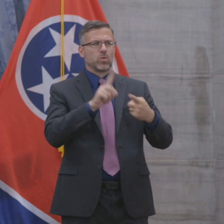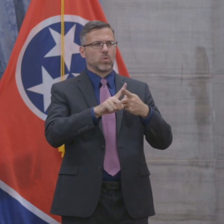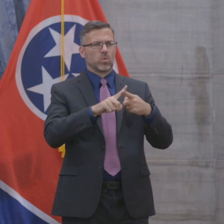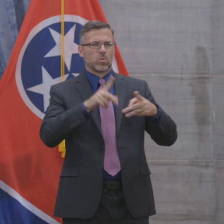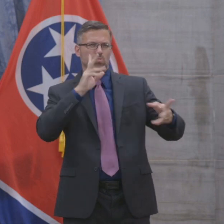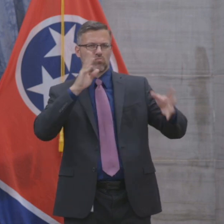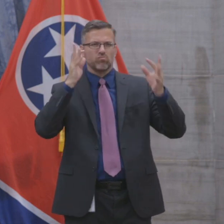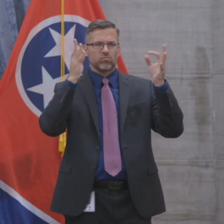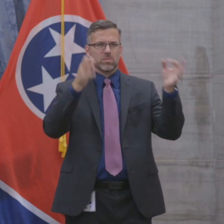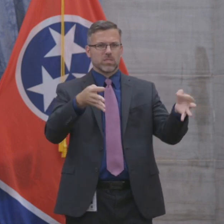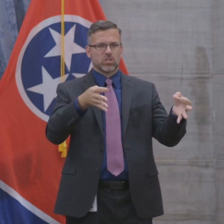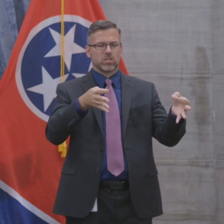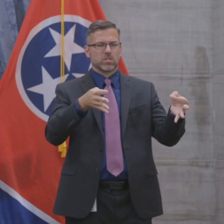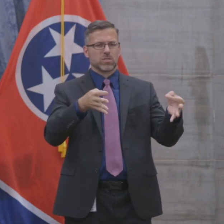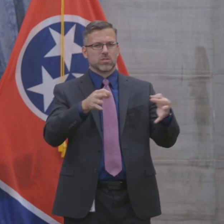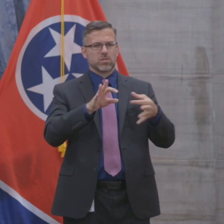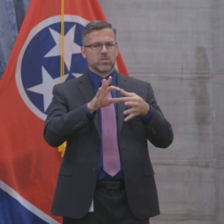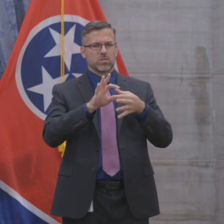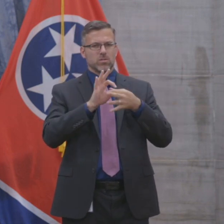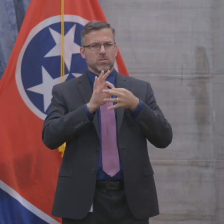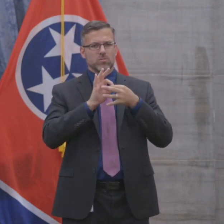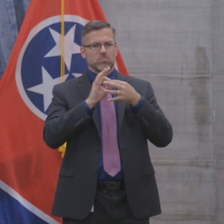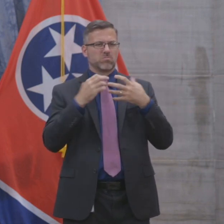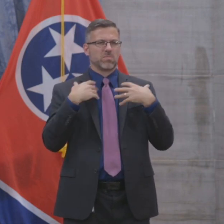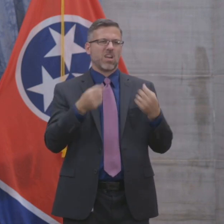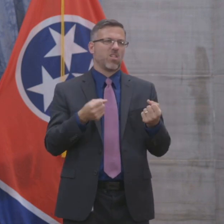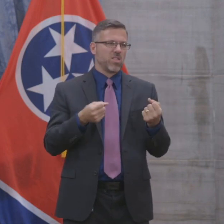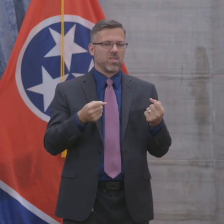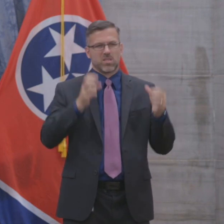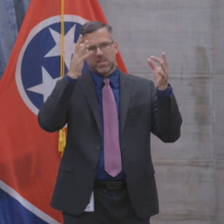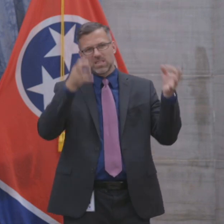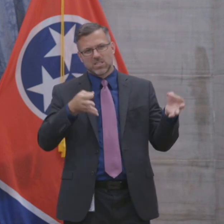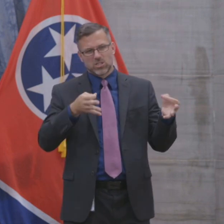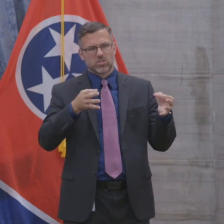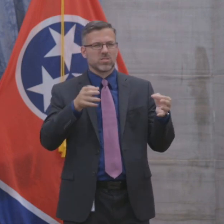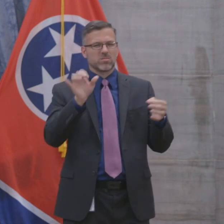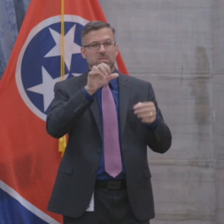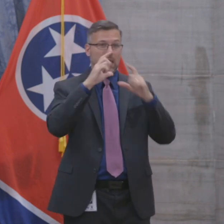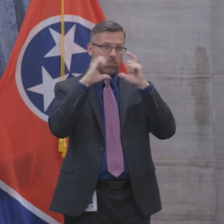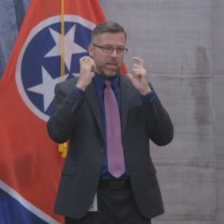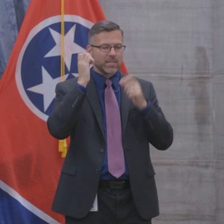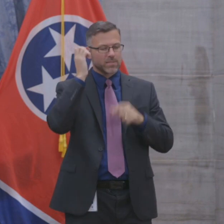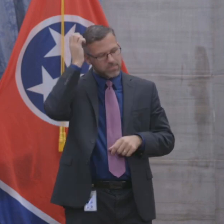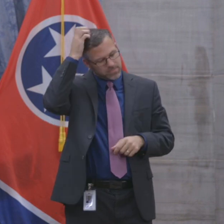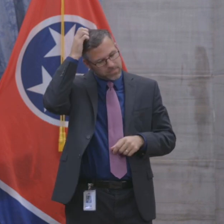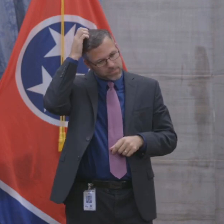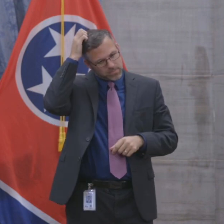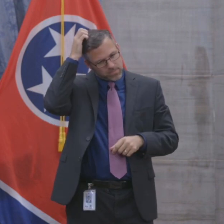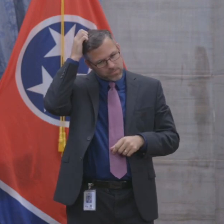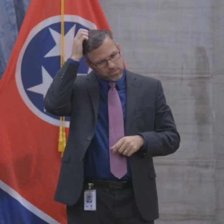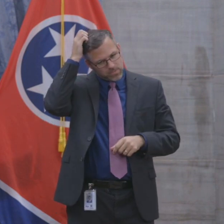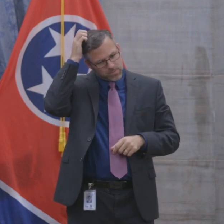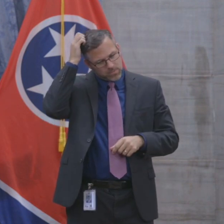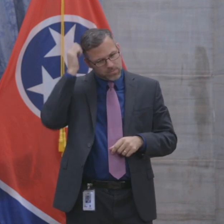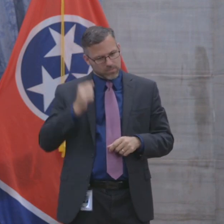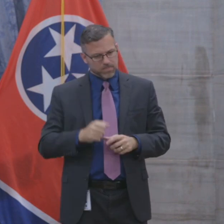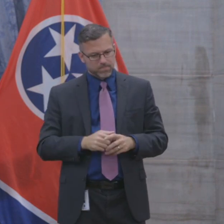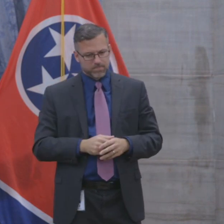days in lag of death reporting so the deaths will be the last thing you see to go down. We are start to go see that